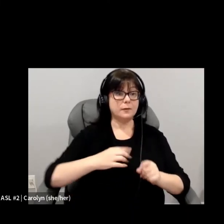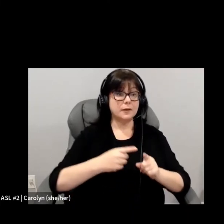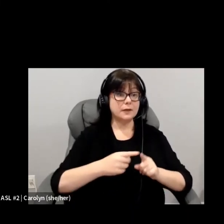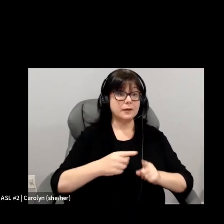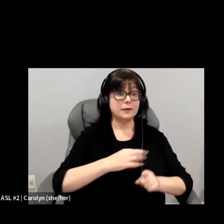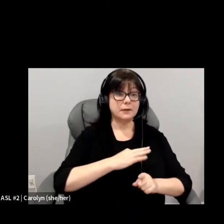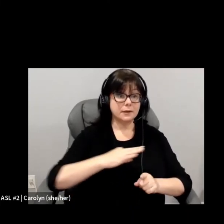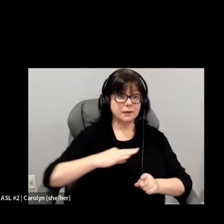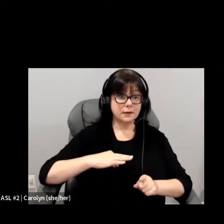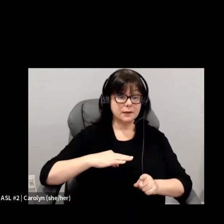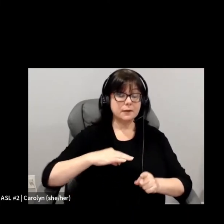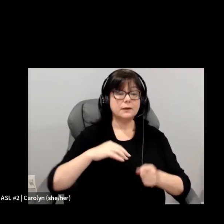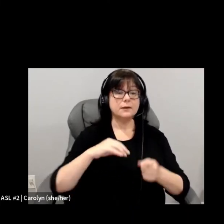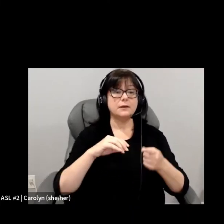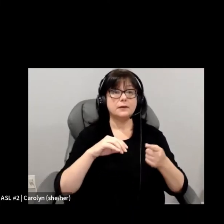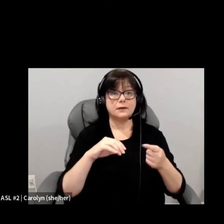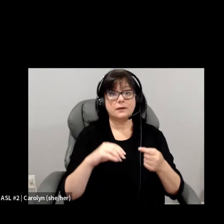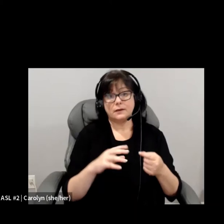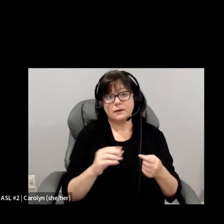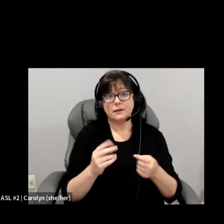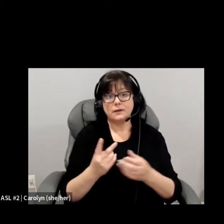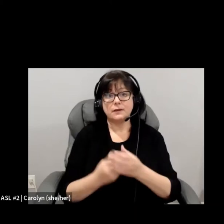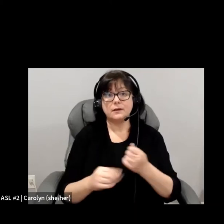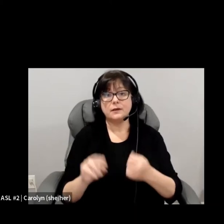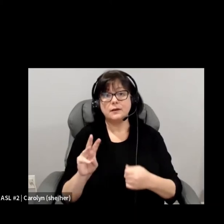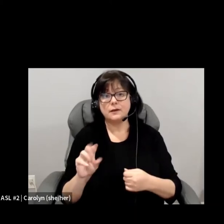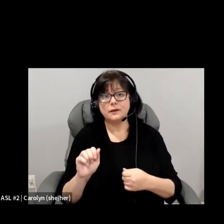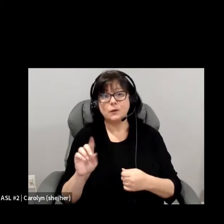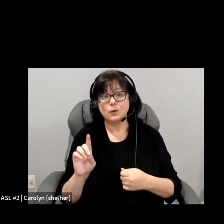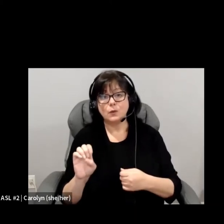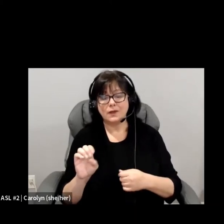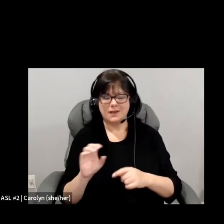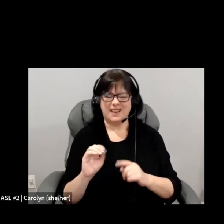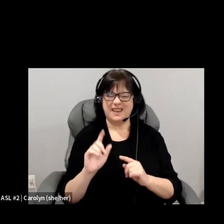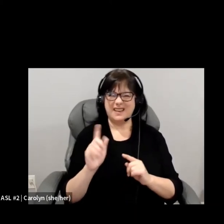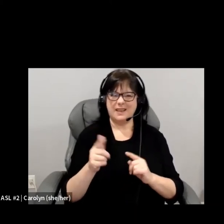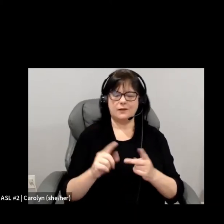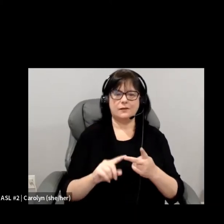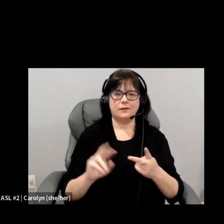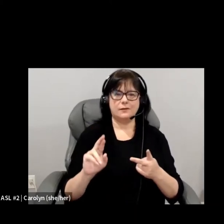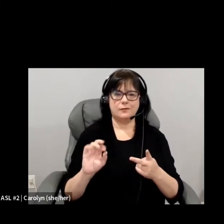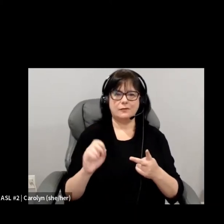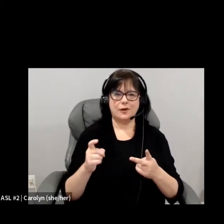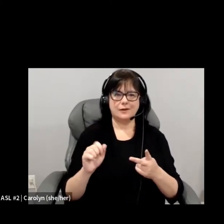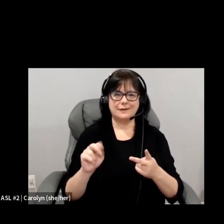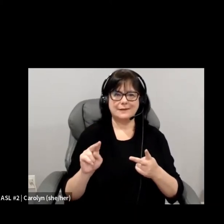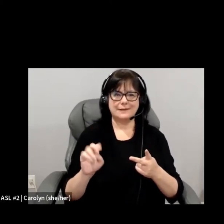BE INTRODUCING A PIECE FROM ROXANNE LATER.